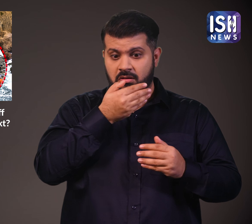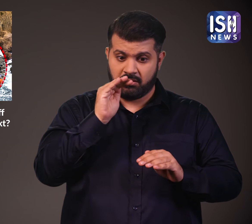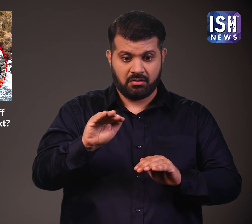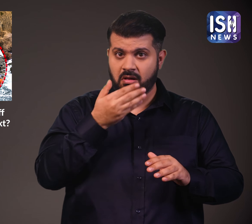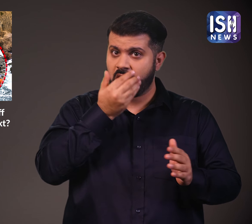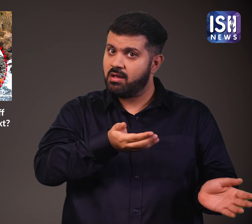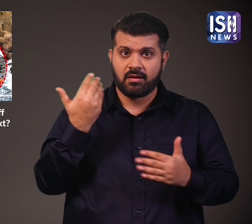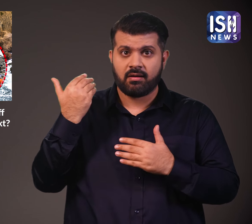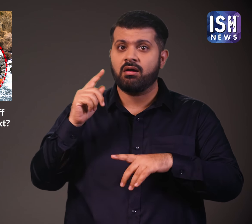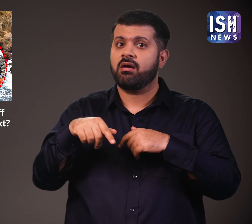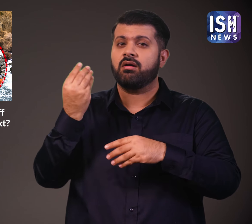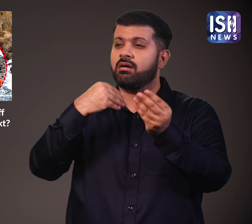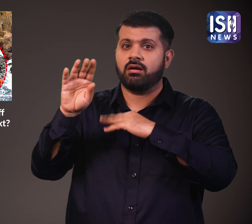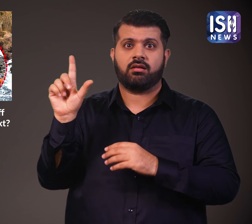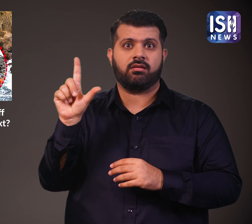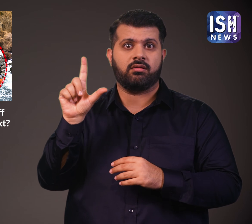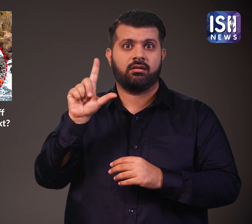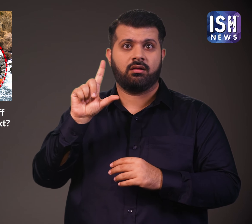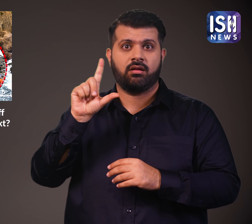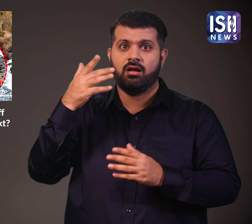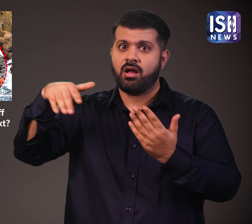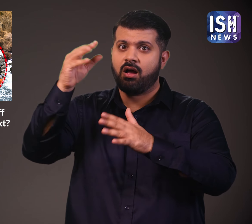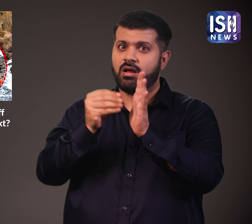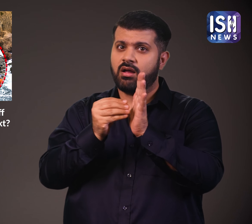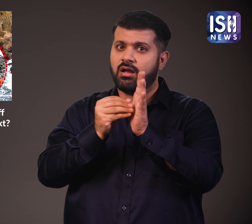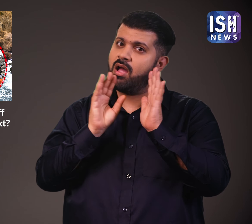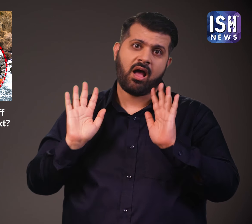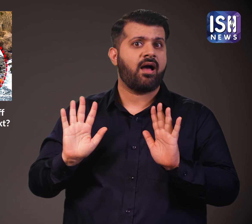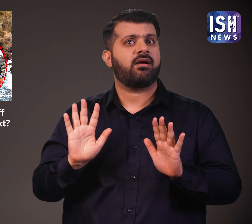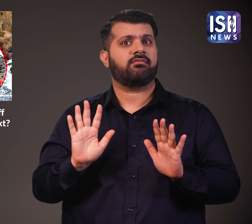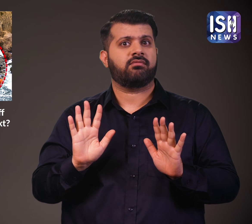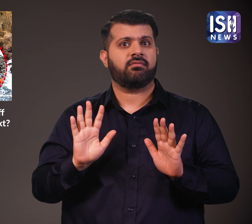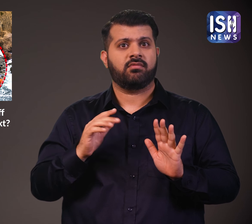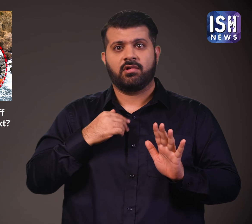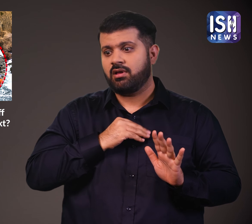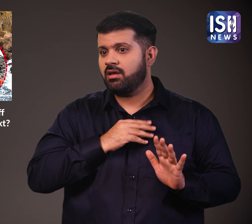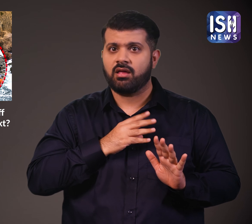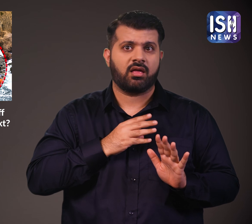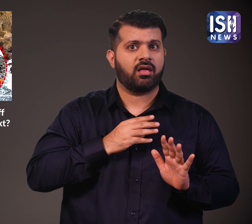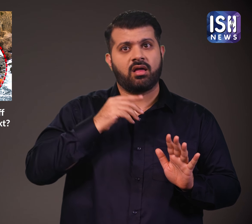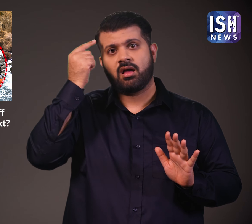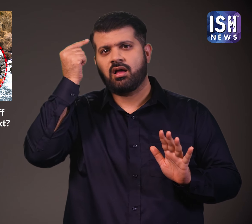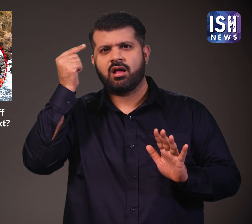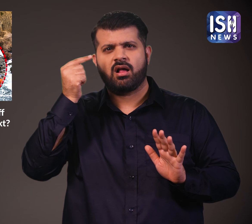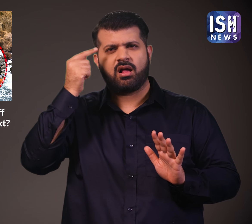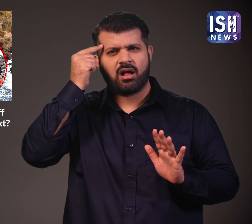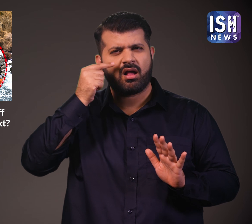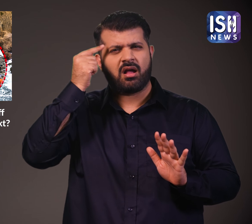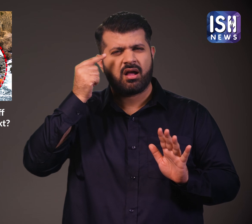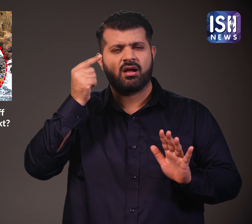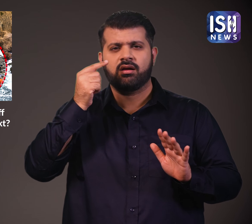He even feared that, after being kidnapped, his children would be trafficked for sexual exploitation.